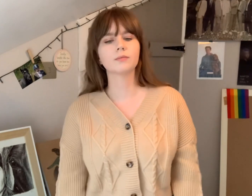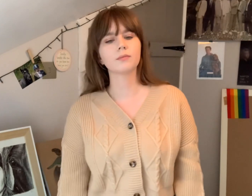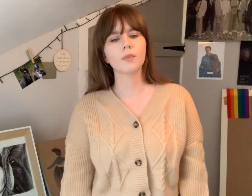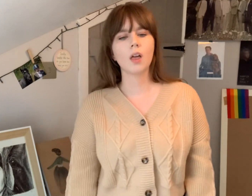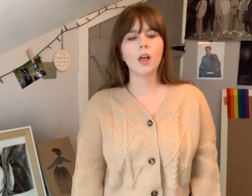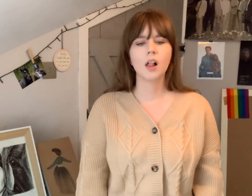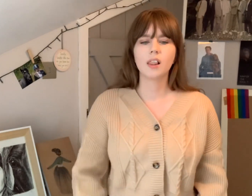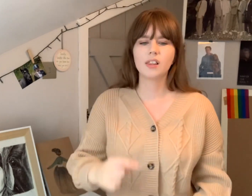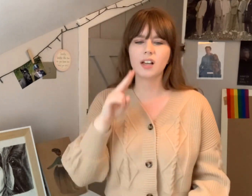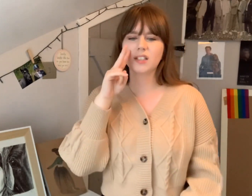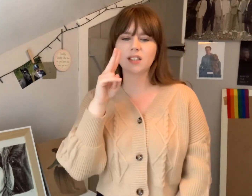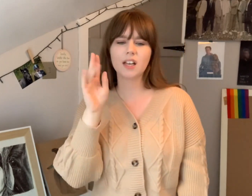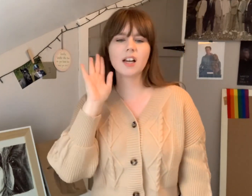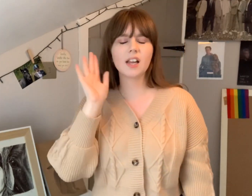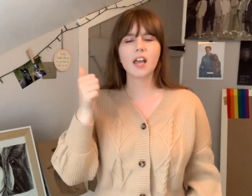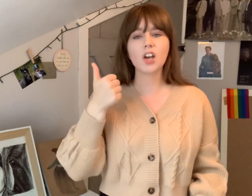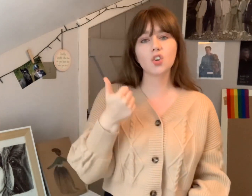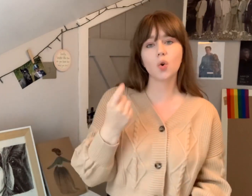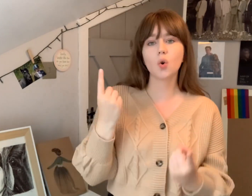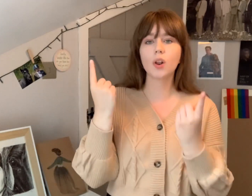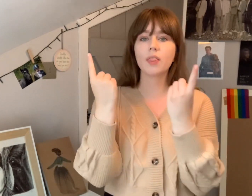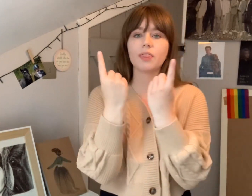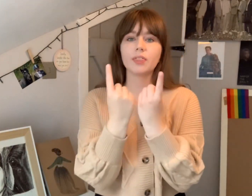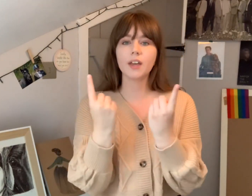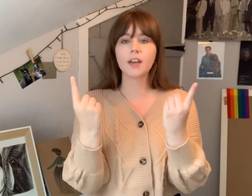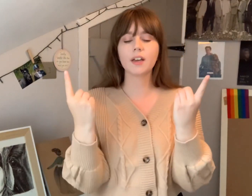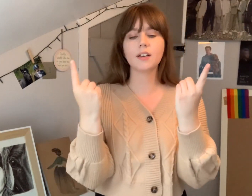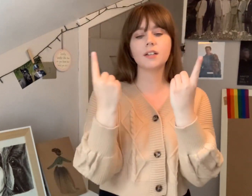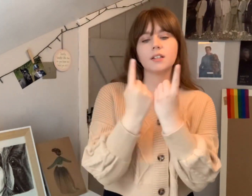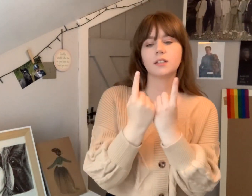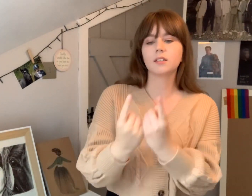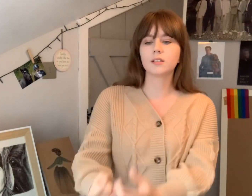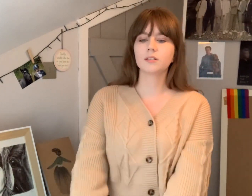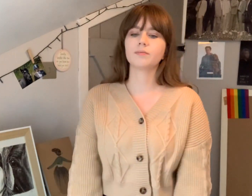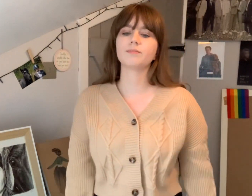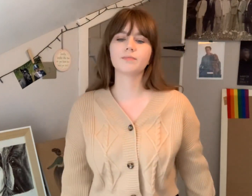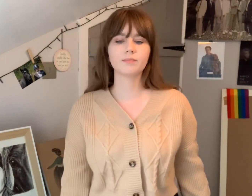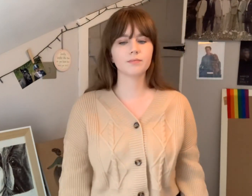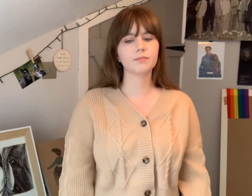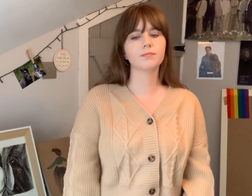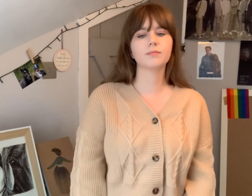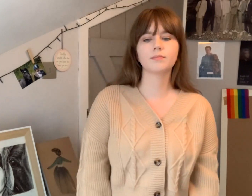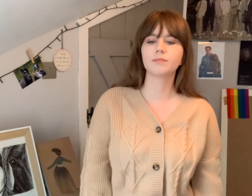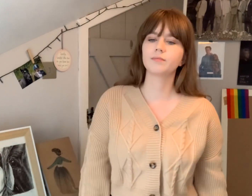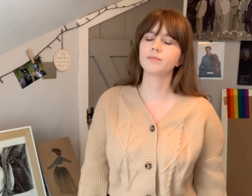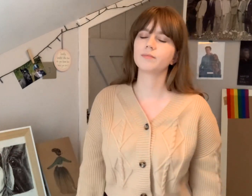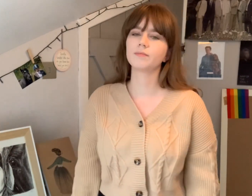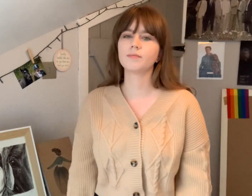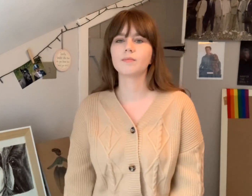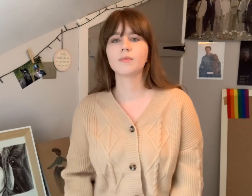Let's see and hear the good things